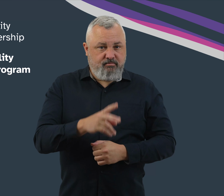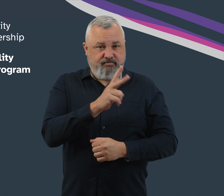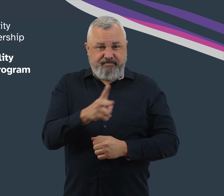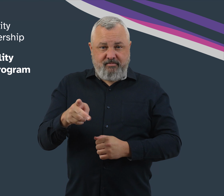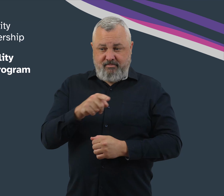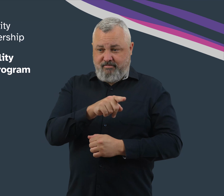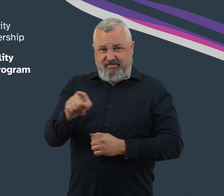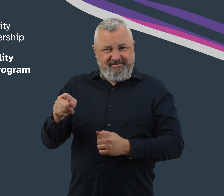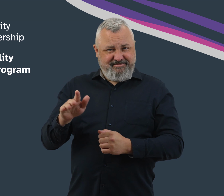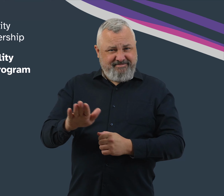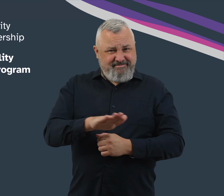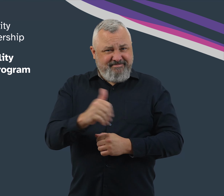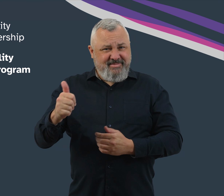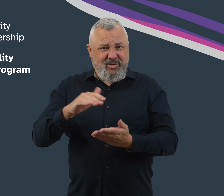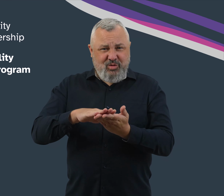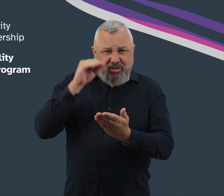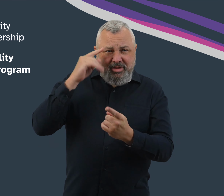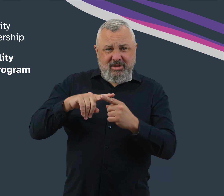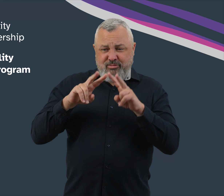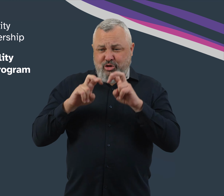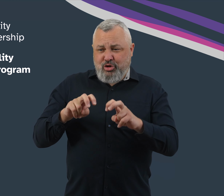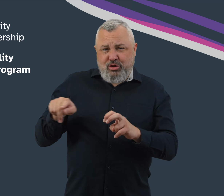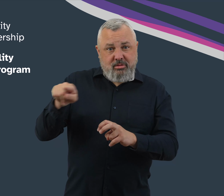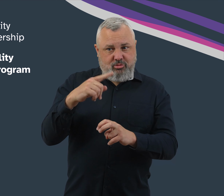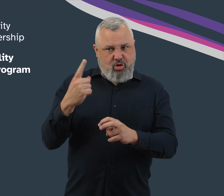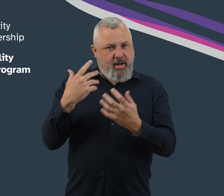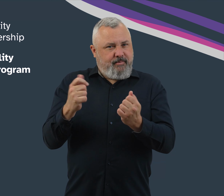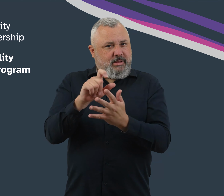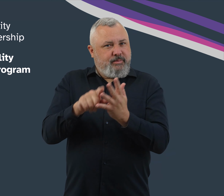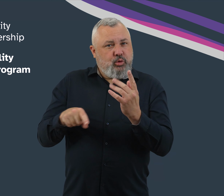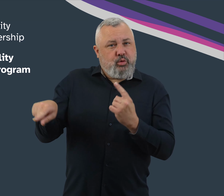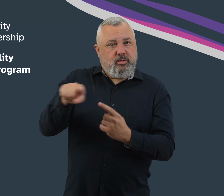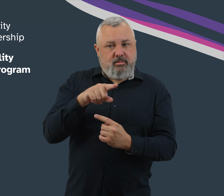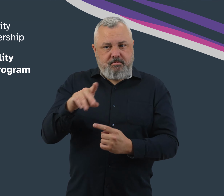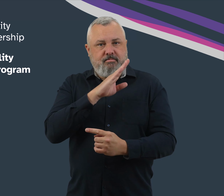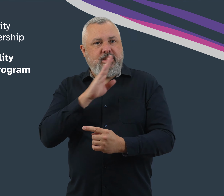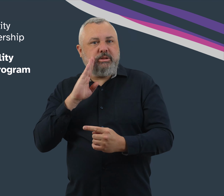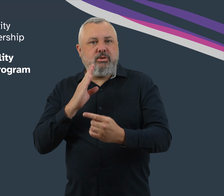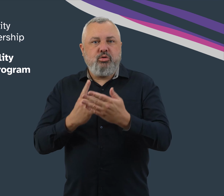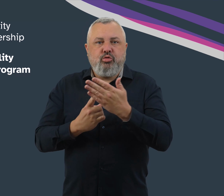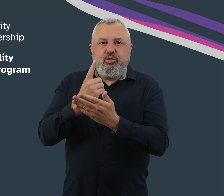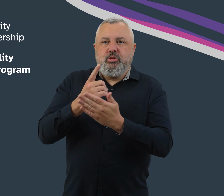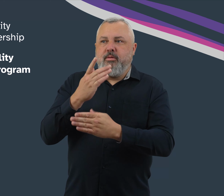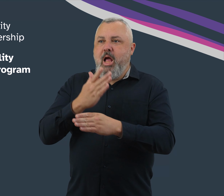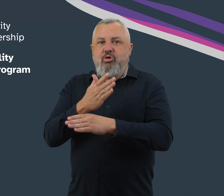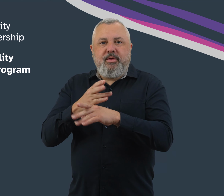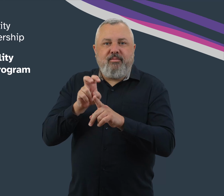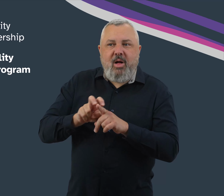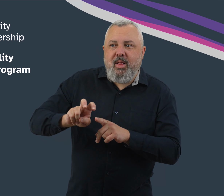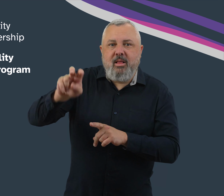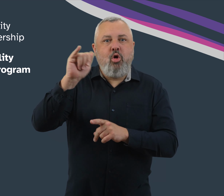Too often, talented students and researchers with disability miss out on career pathways and